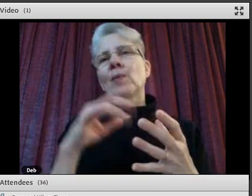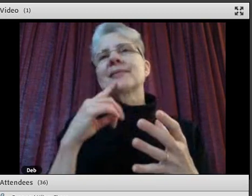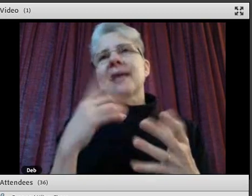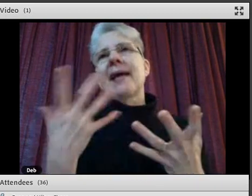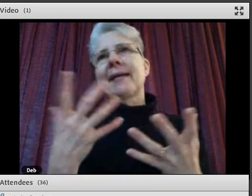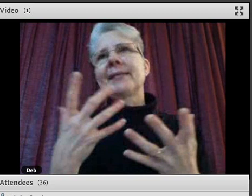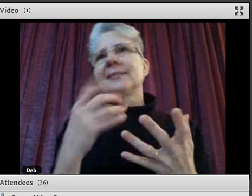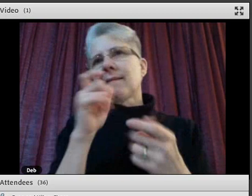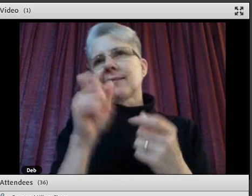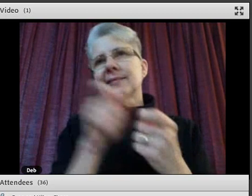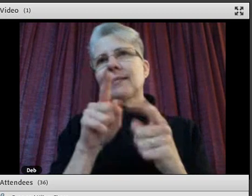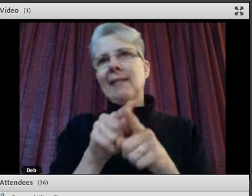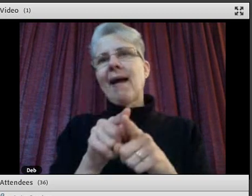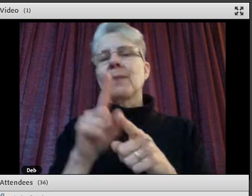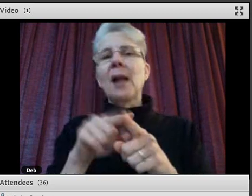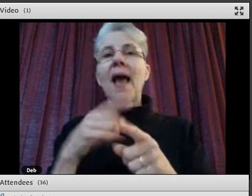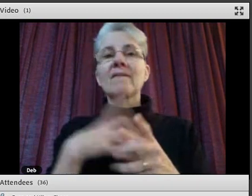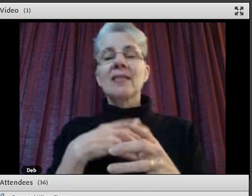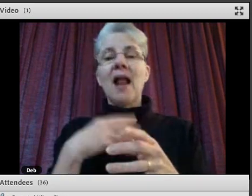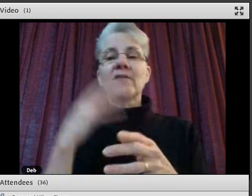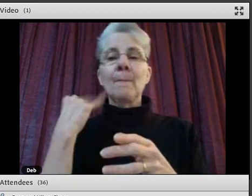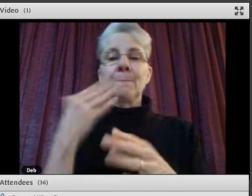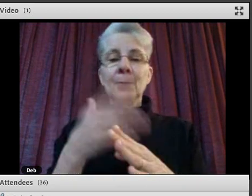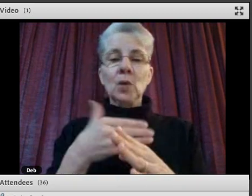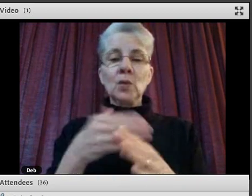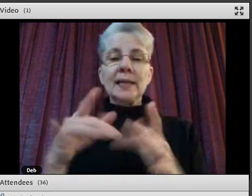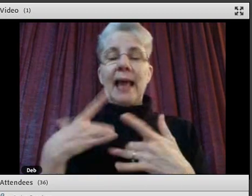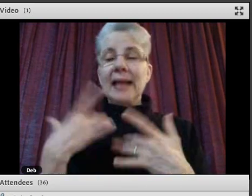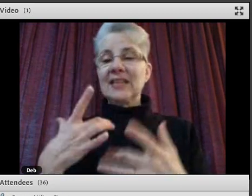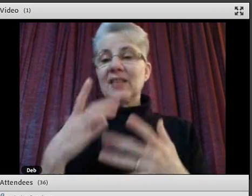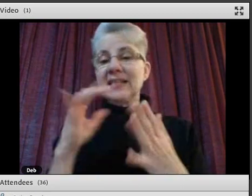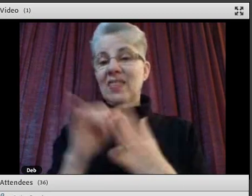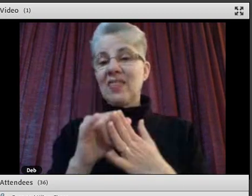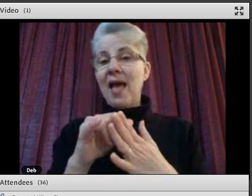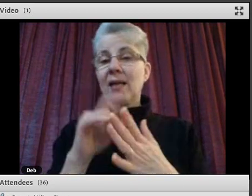I have lot of Music activities that, believe or not, are quiet.